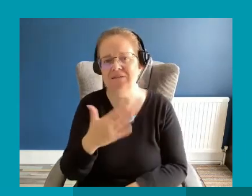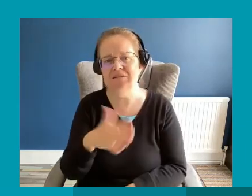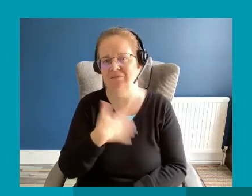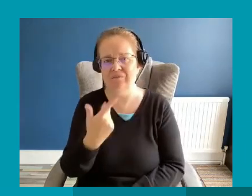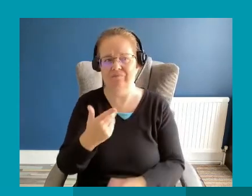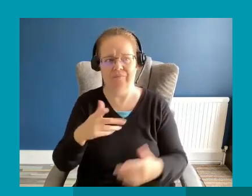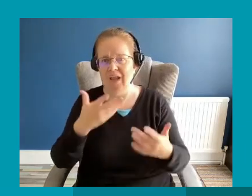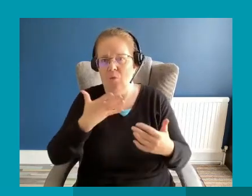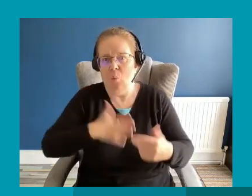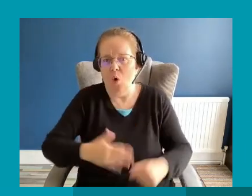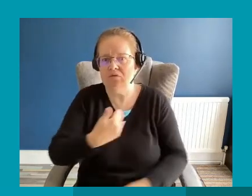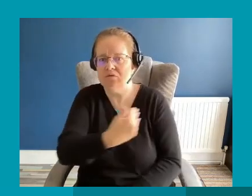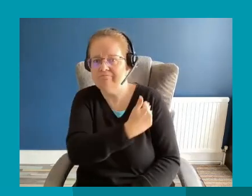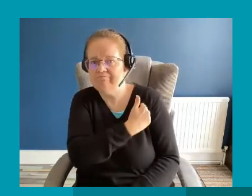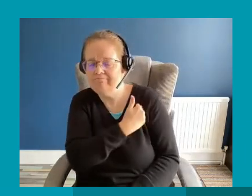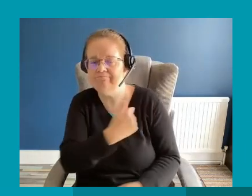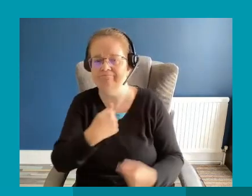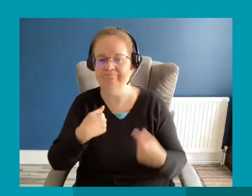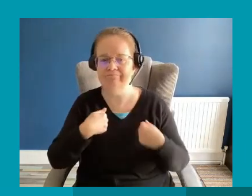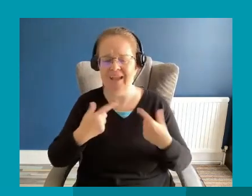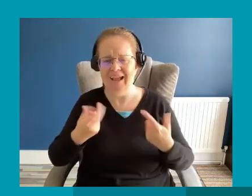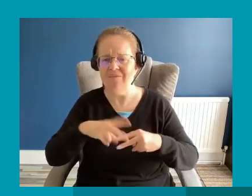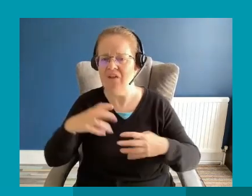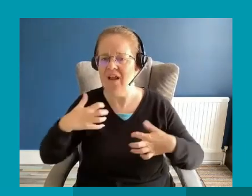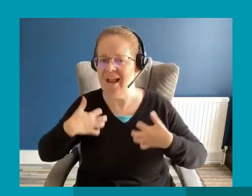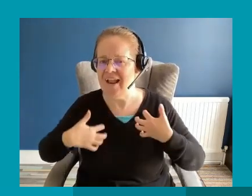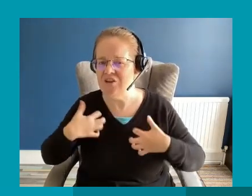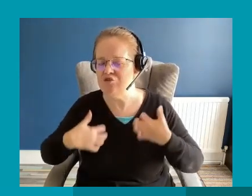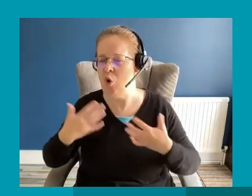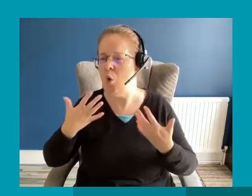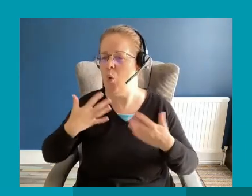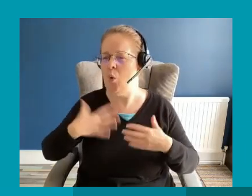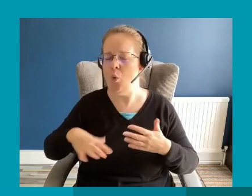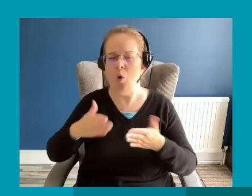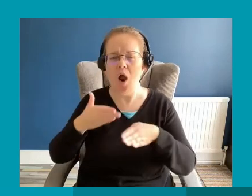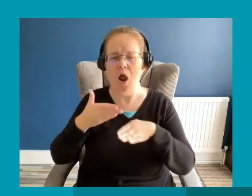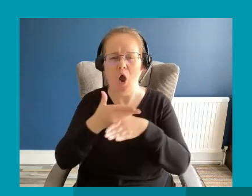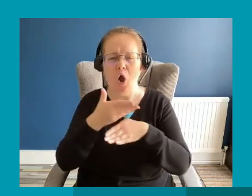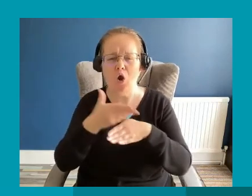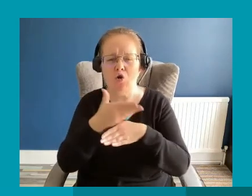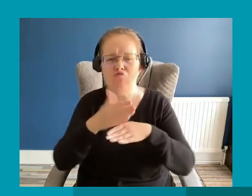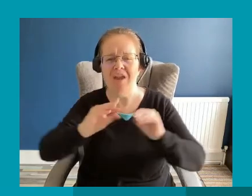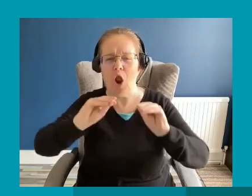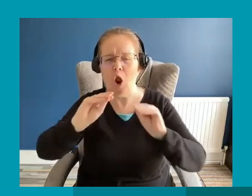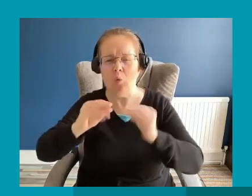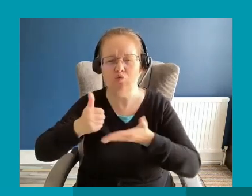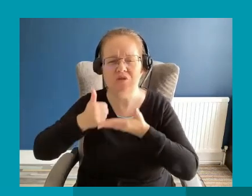us if you are interested in or seeking some career coaching. Support Amy, Caroline and Tammy and